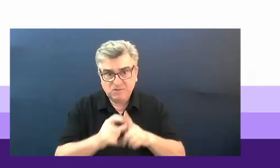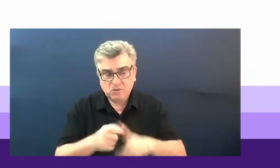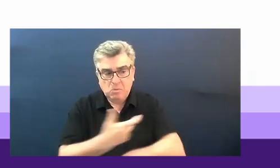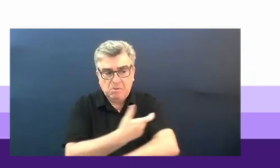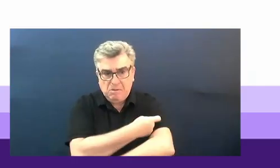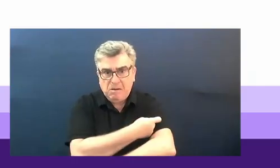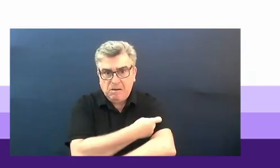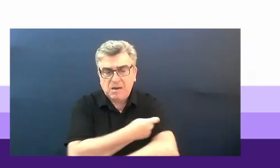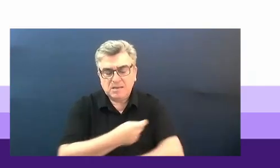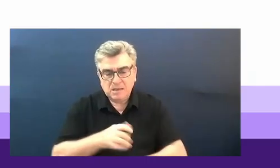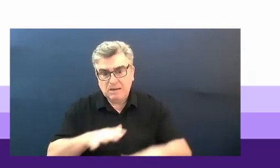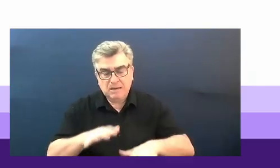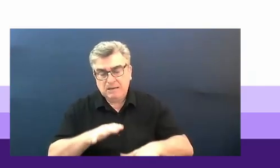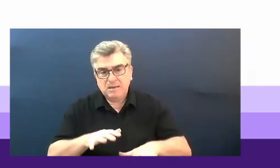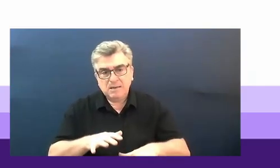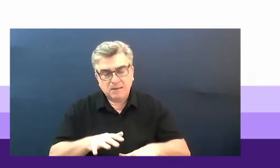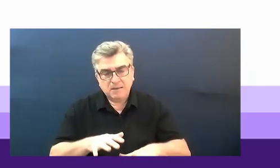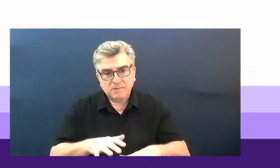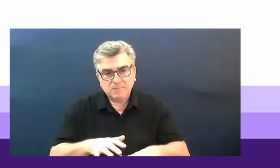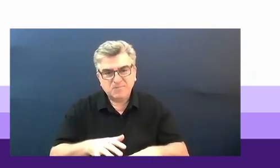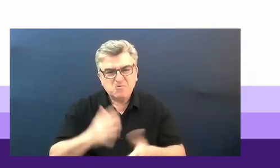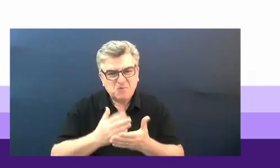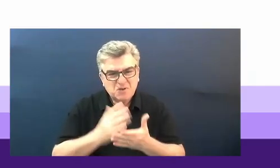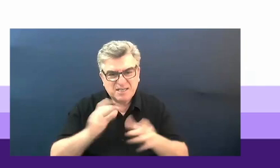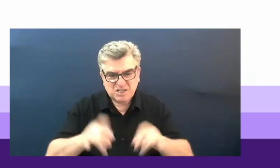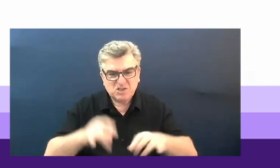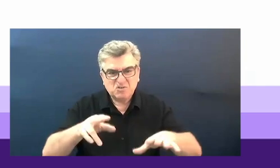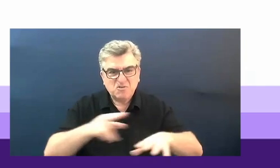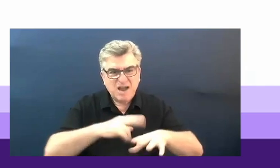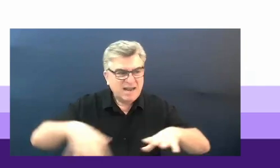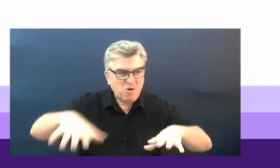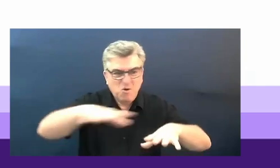we would be looking at over 200,000 people with just intellectual disability who would